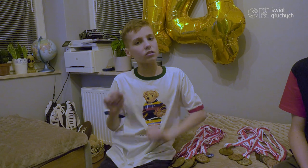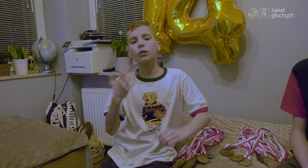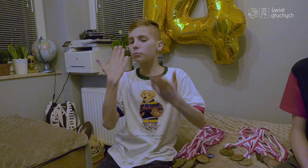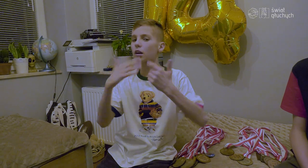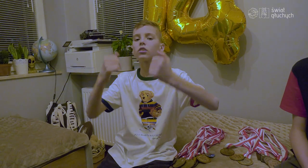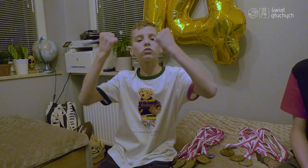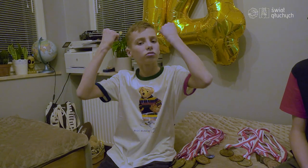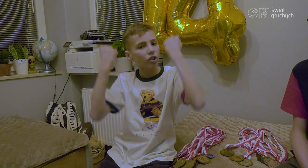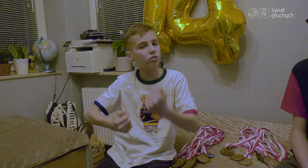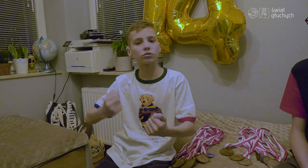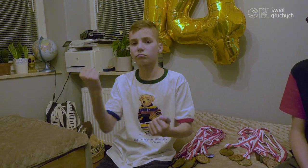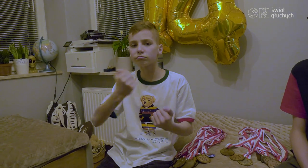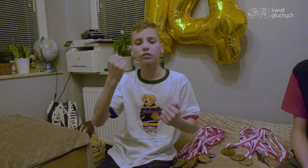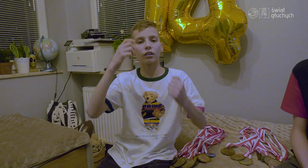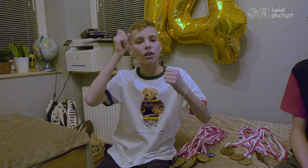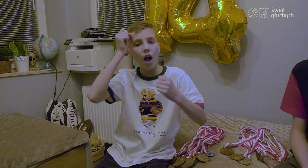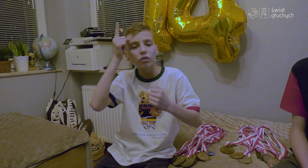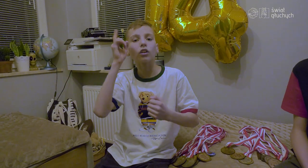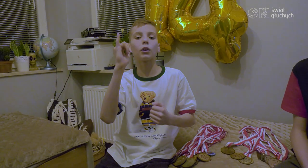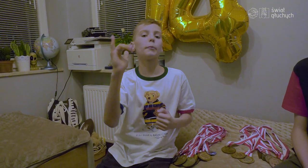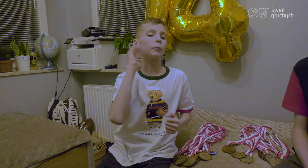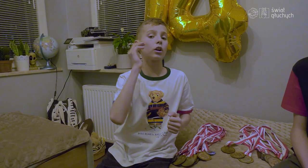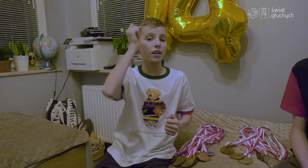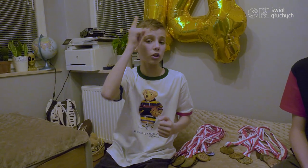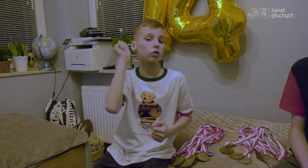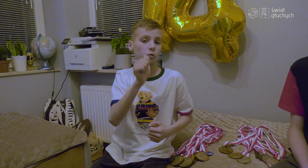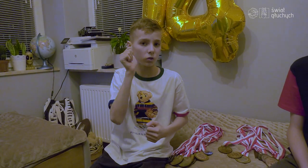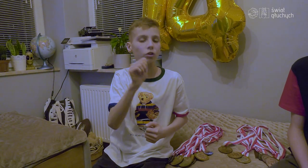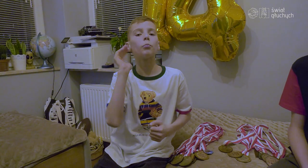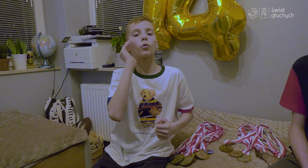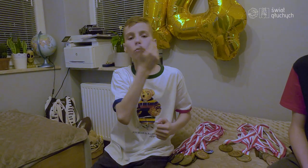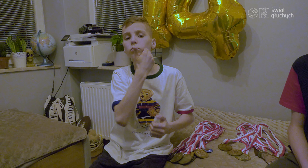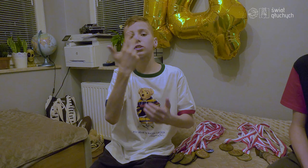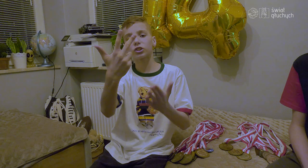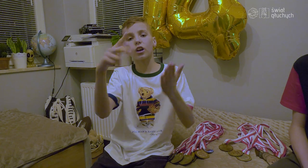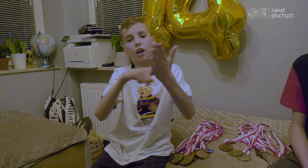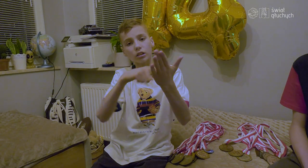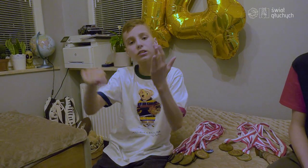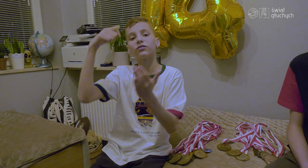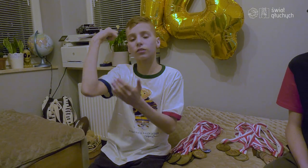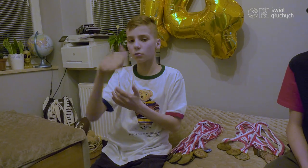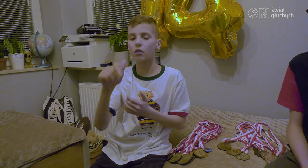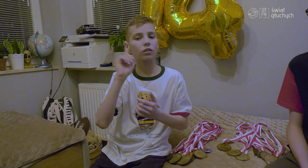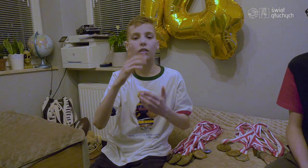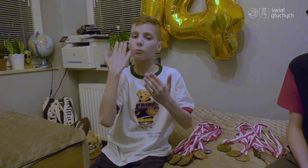I did my best, trained in the morning and evening, three times a week.